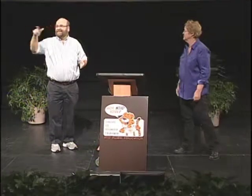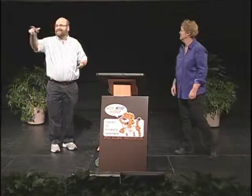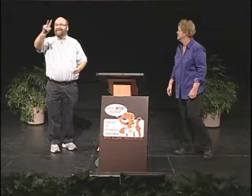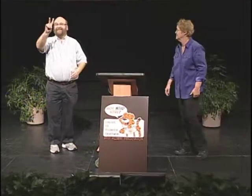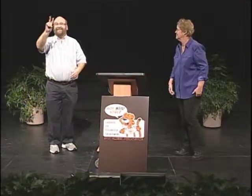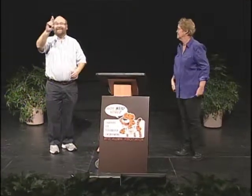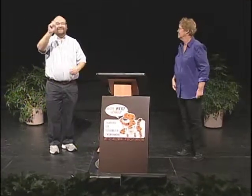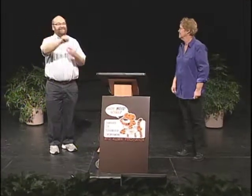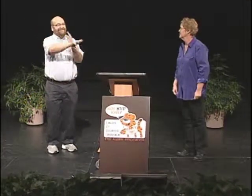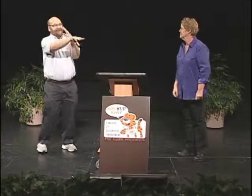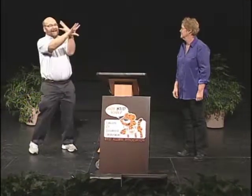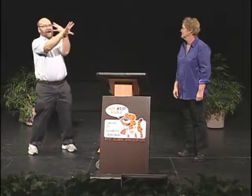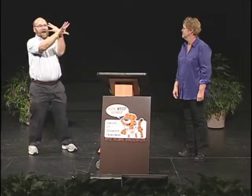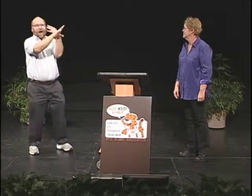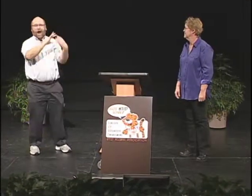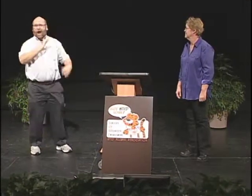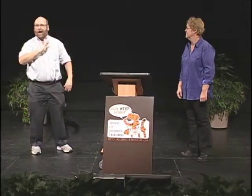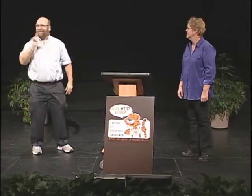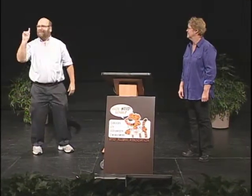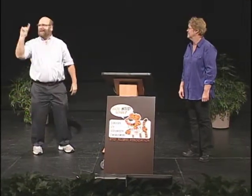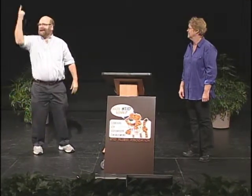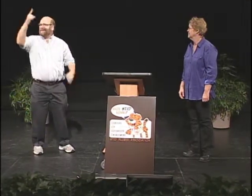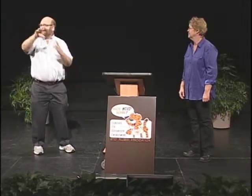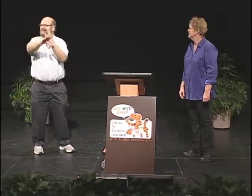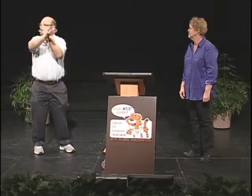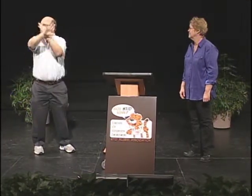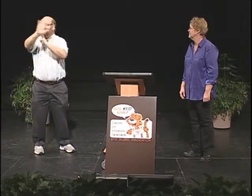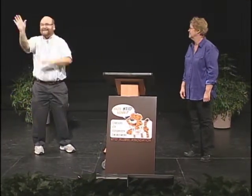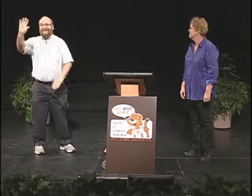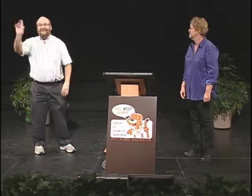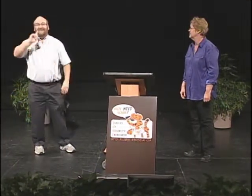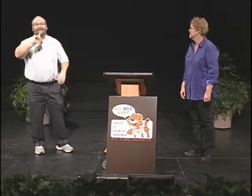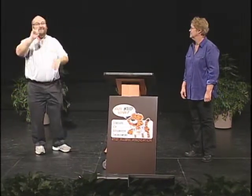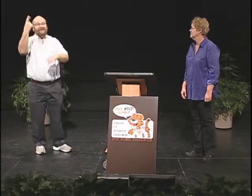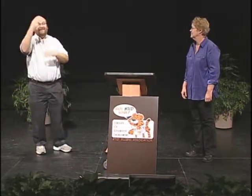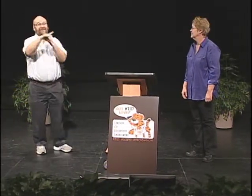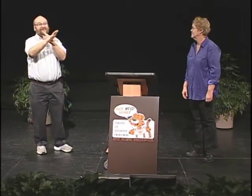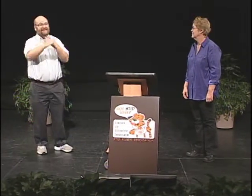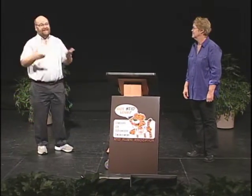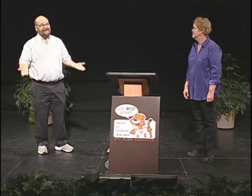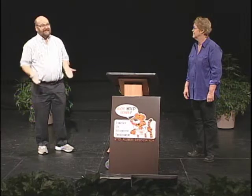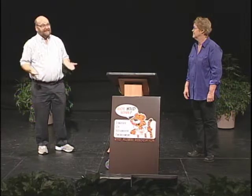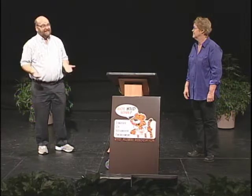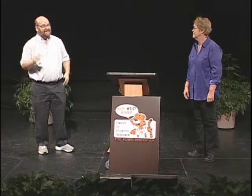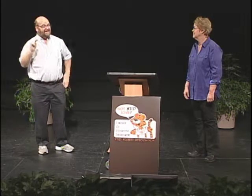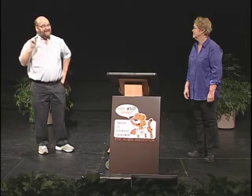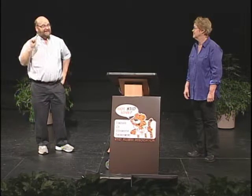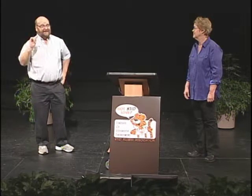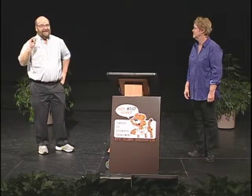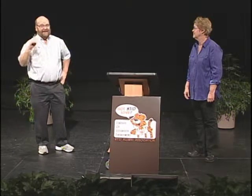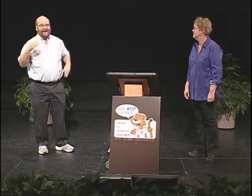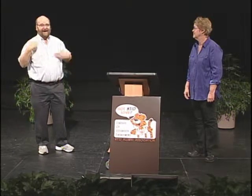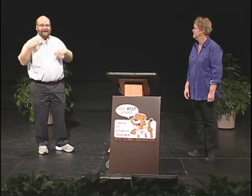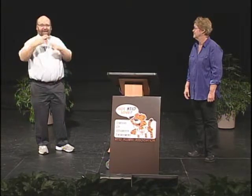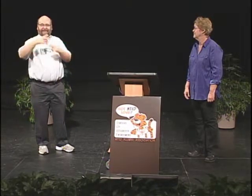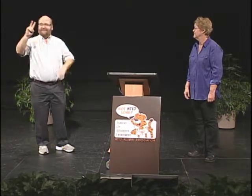And when you think about items, think about the first videophone. The first videophone was here.